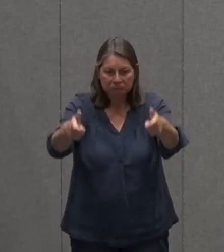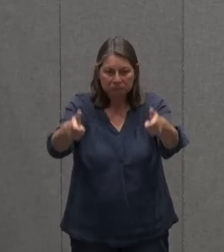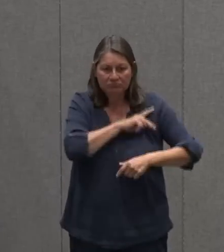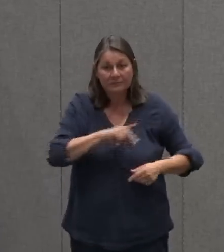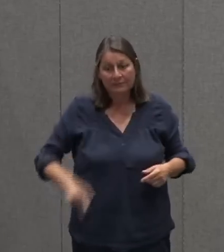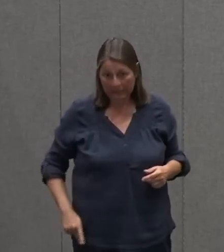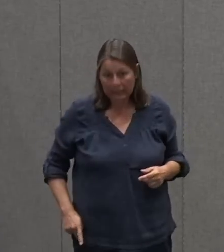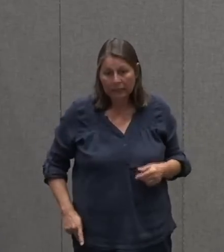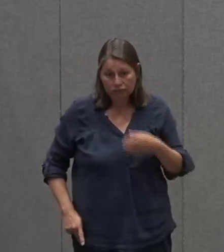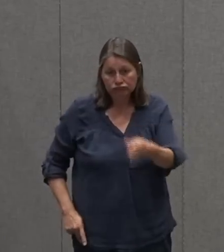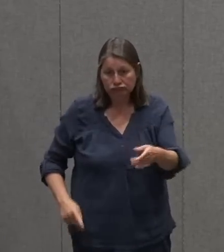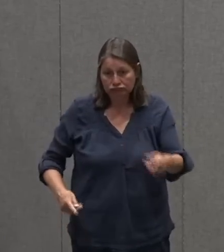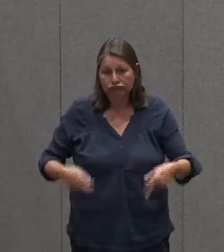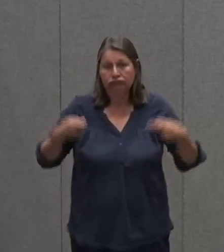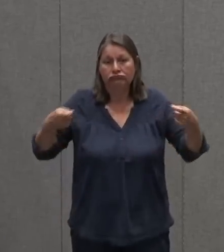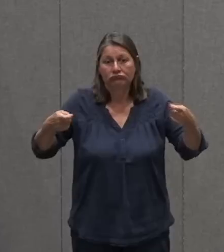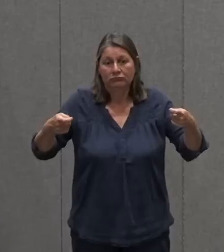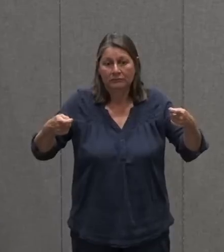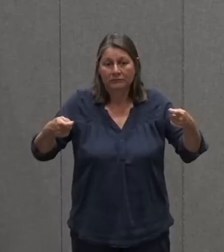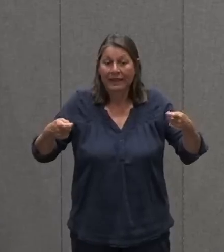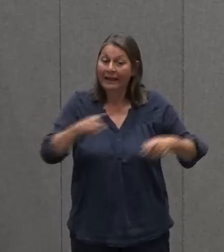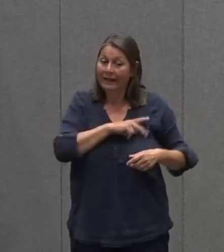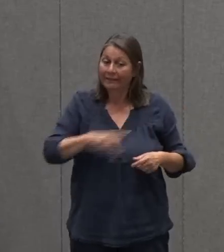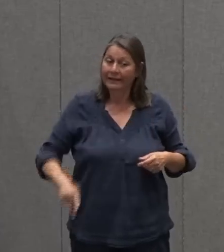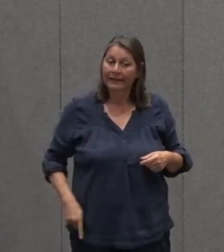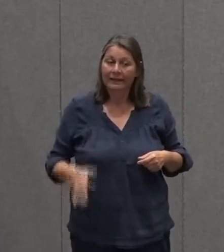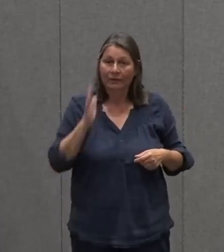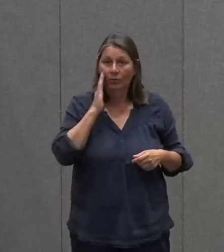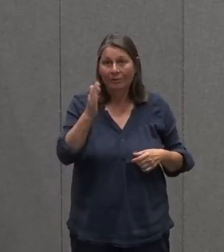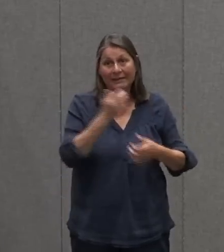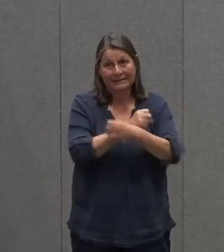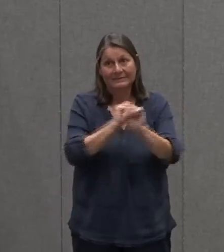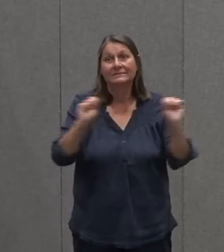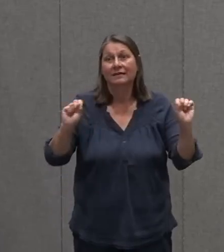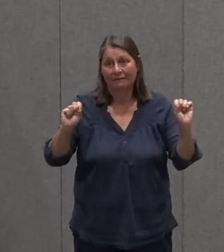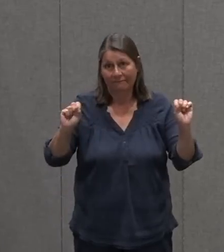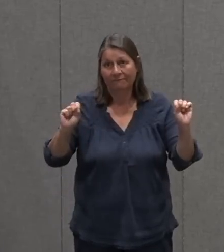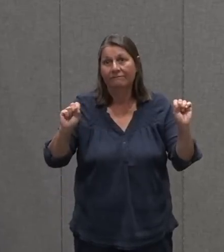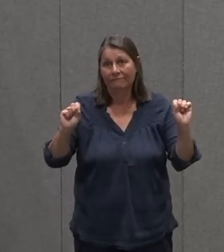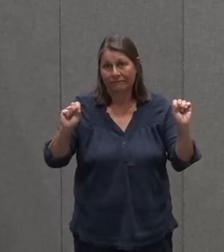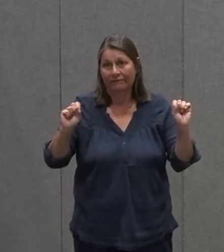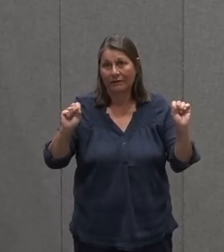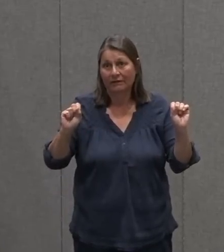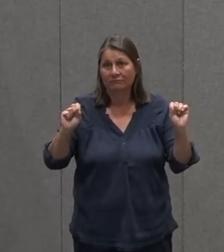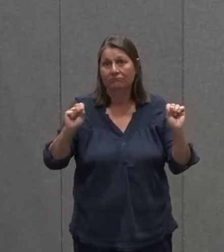and be able to make sure that that kingdom stays safe, keeps going.